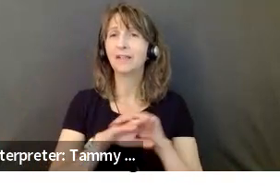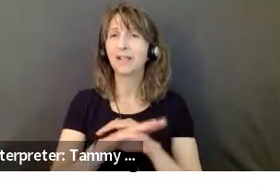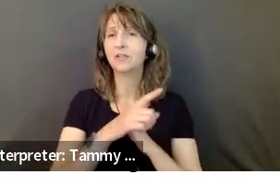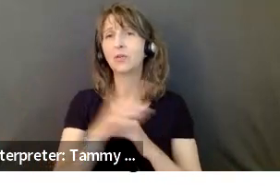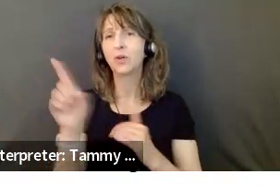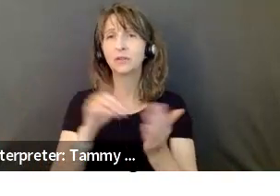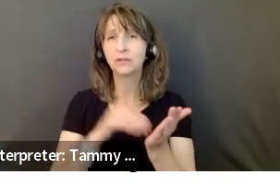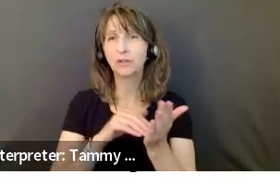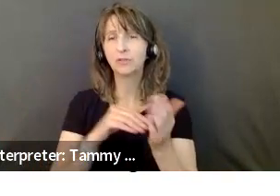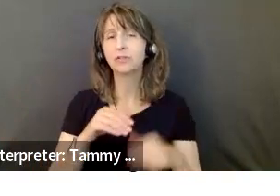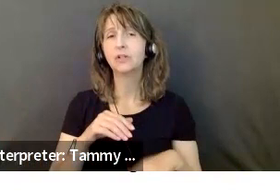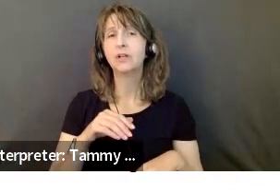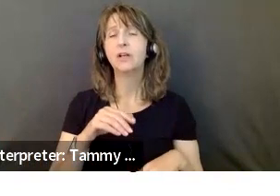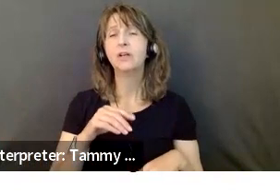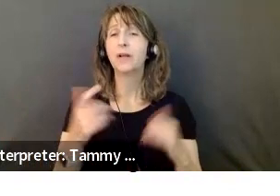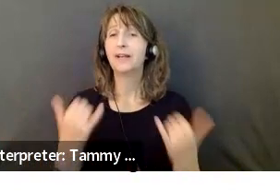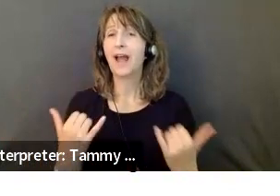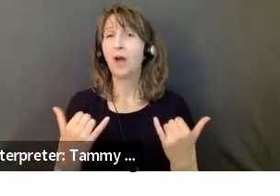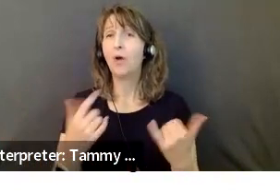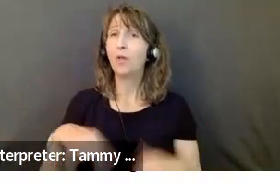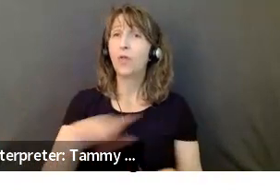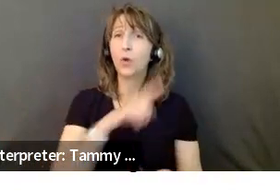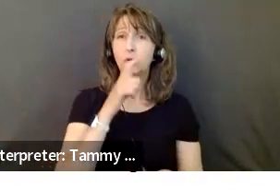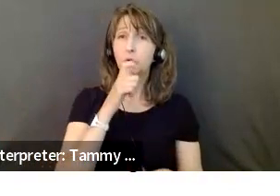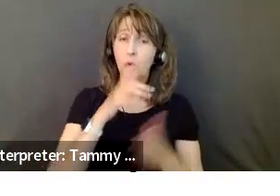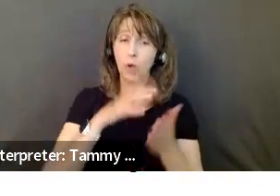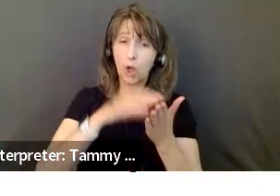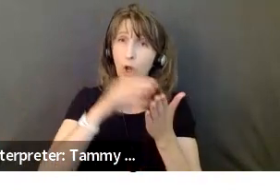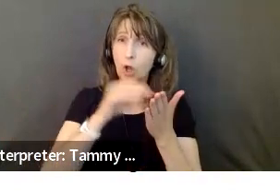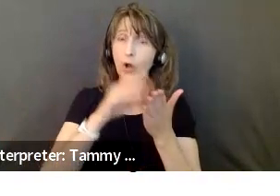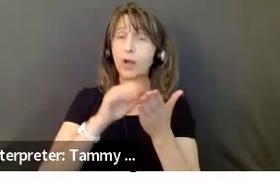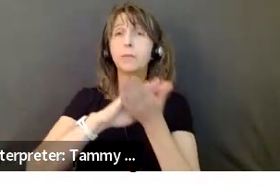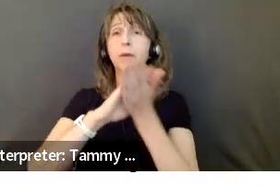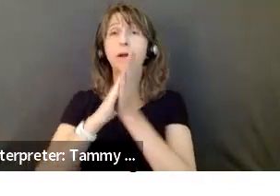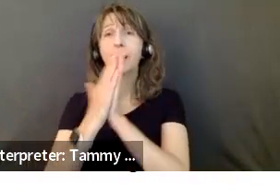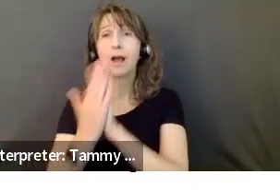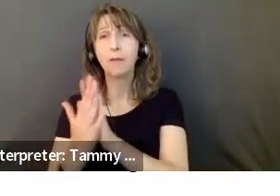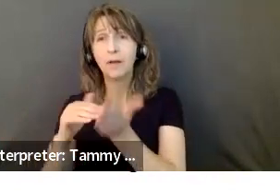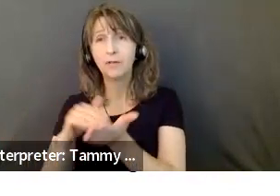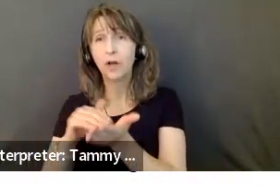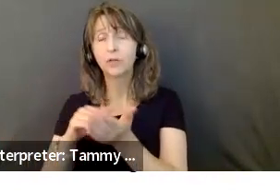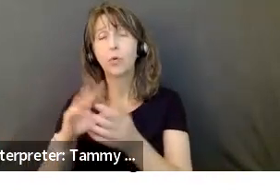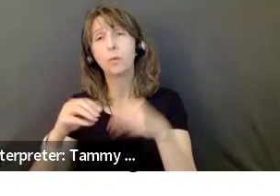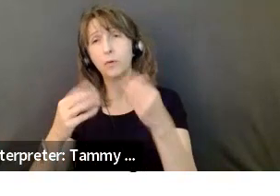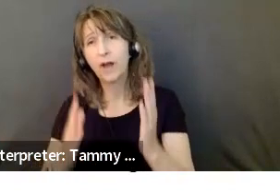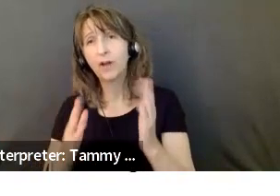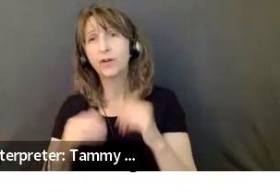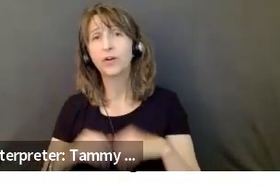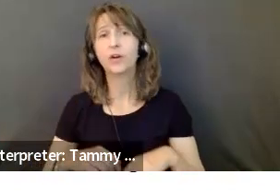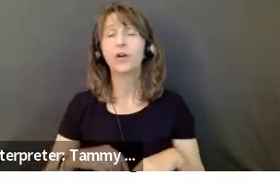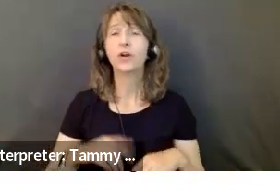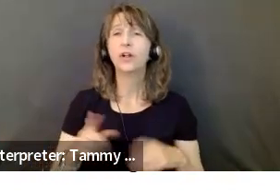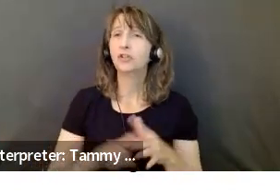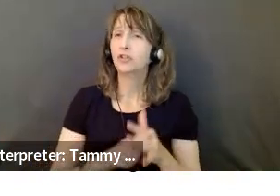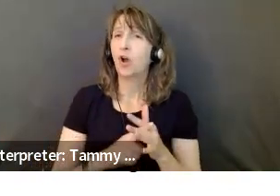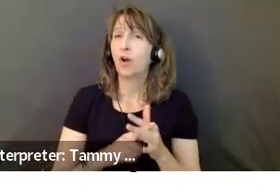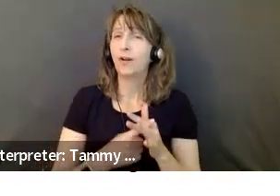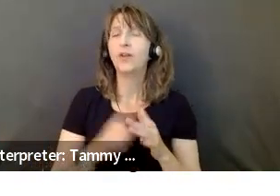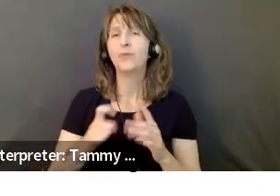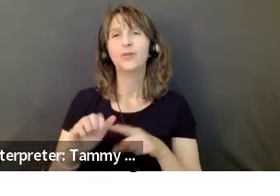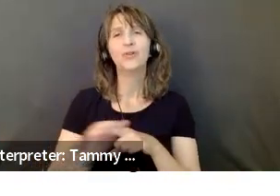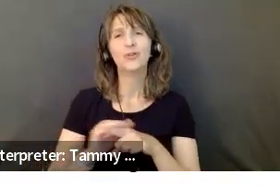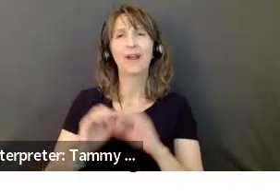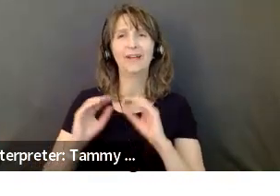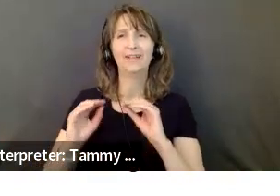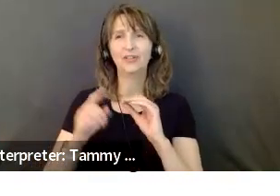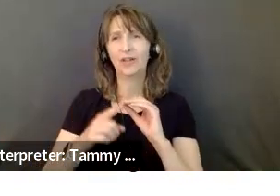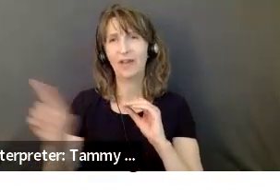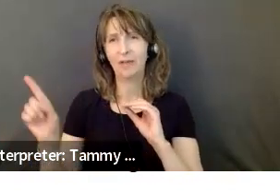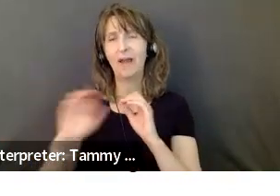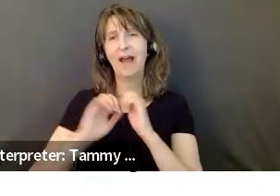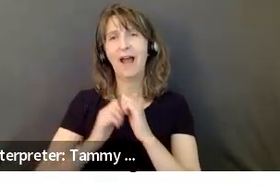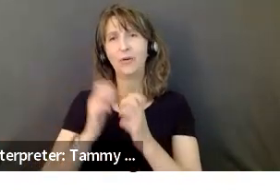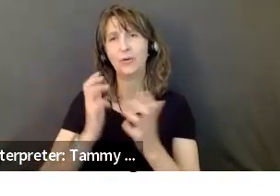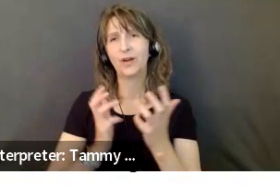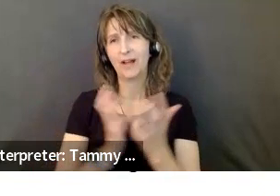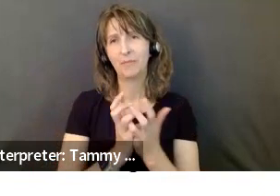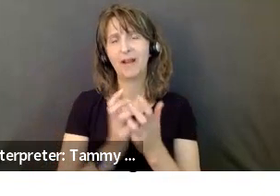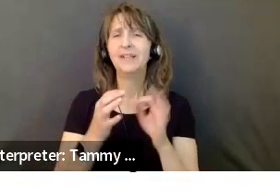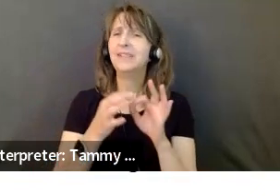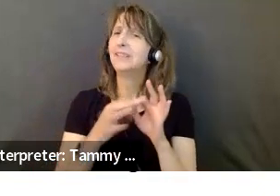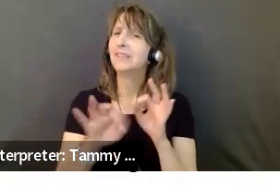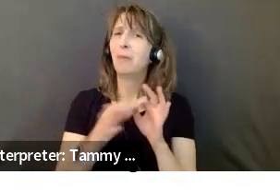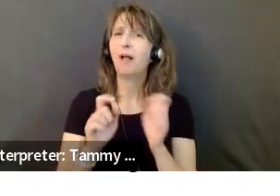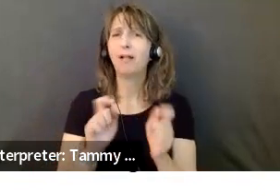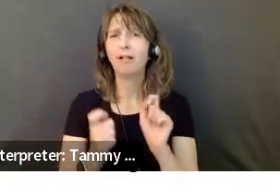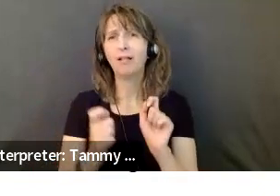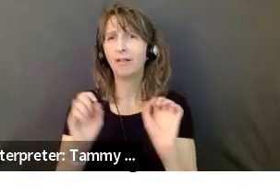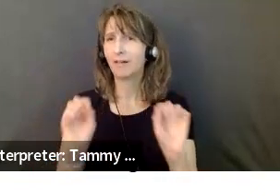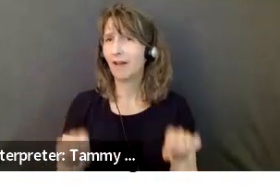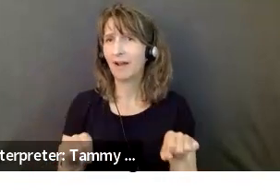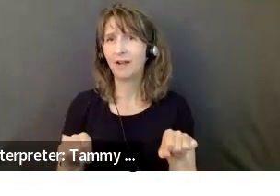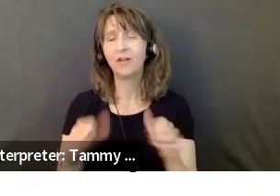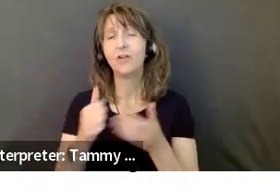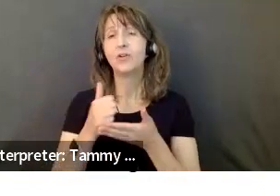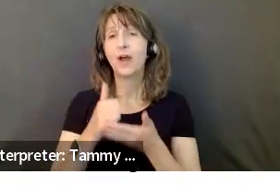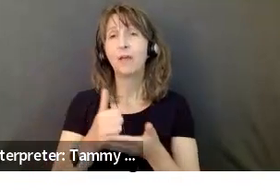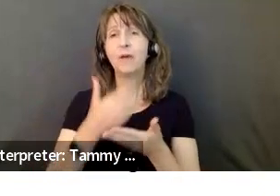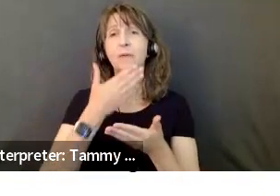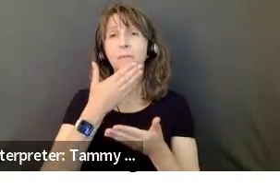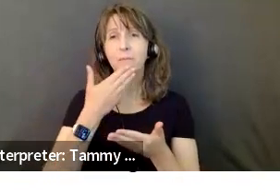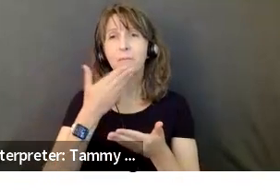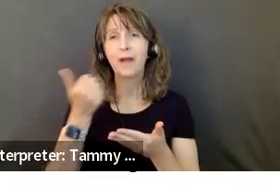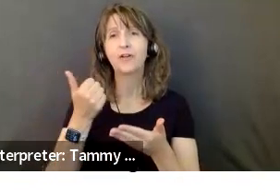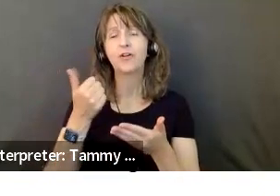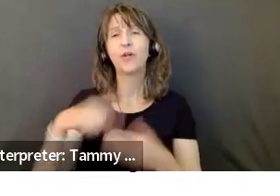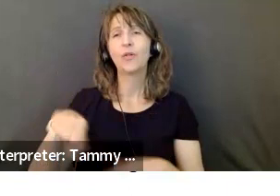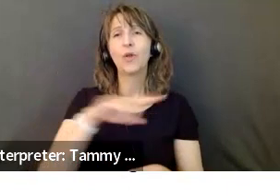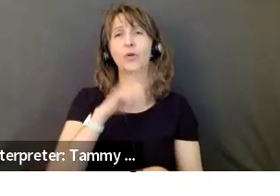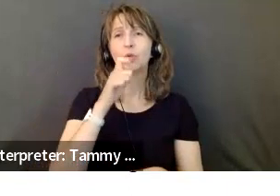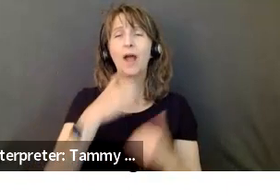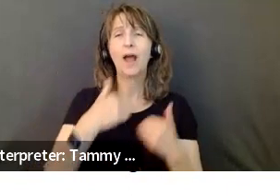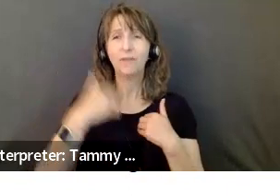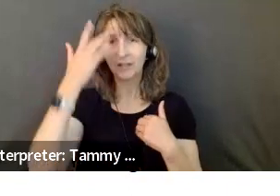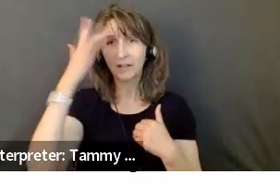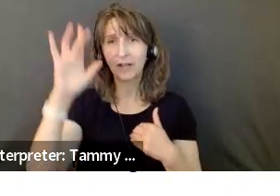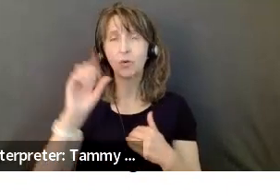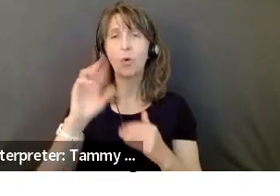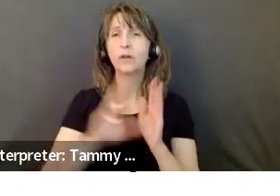Correct providers in those coming up through the system and they're in the residency or early years of practice about certain accommodations and simple sort of modifications that can be made to better serve individuals that have intellectual and development disabilities.